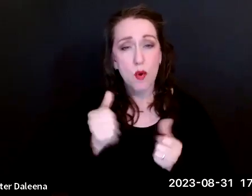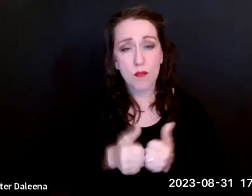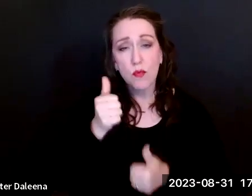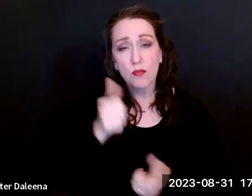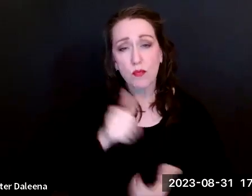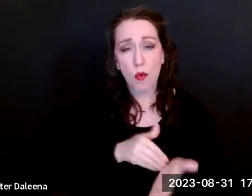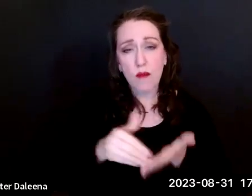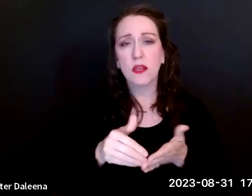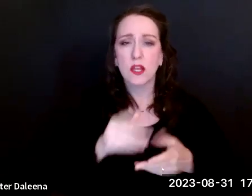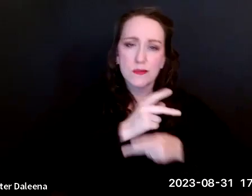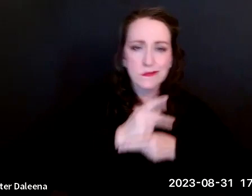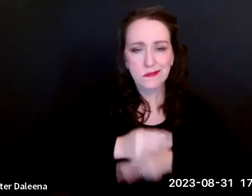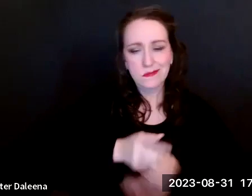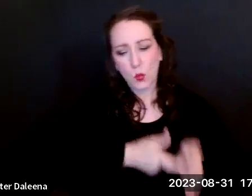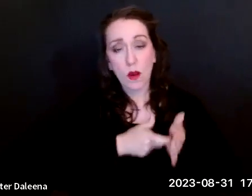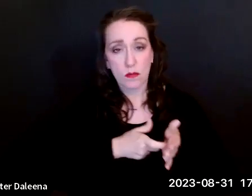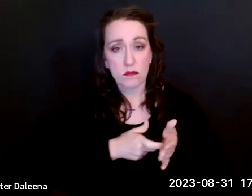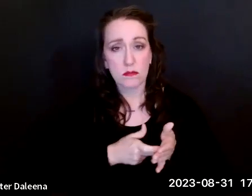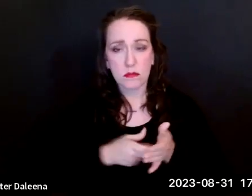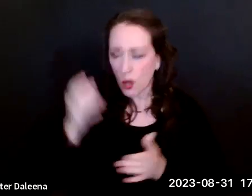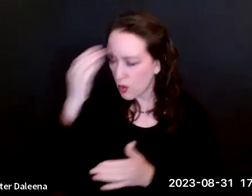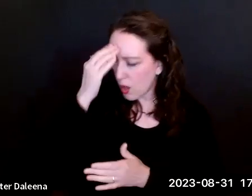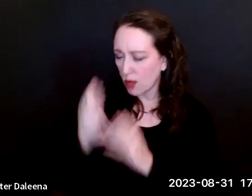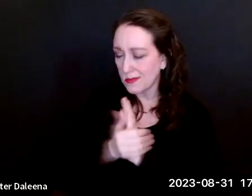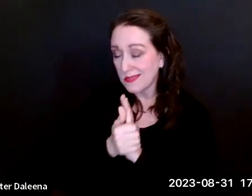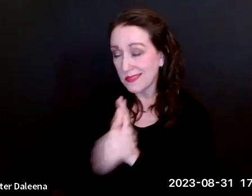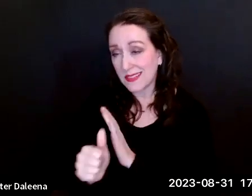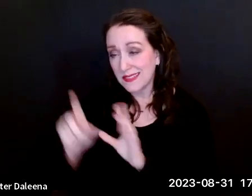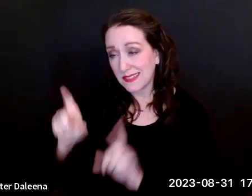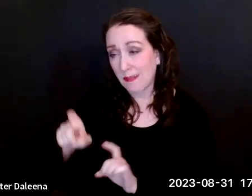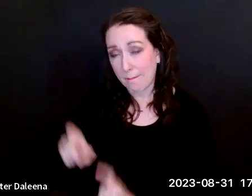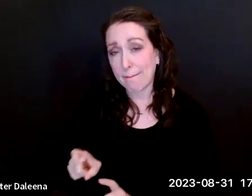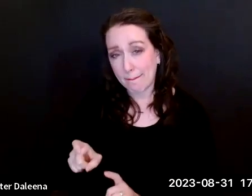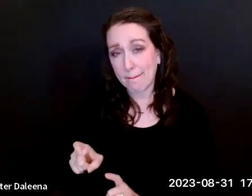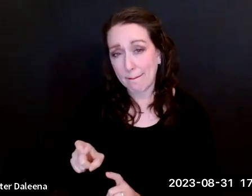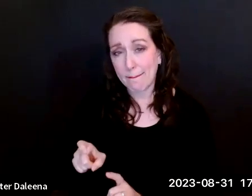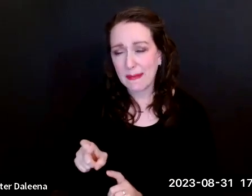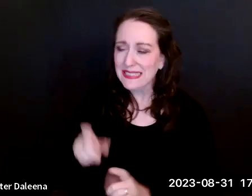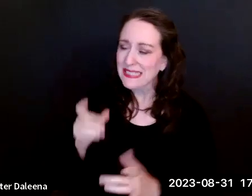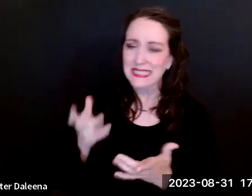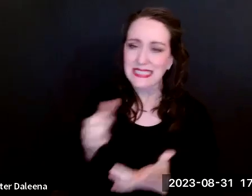to supervision requirements Knowledge and Skills based exams poor communication on behalf of the